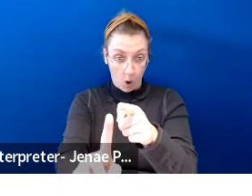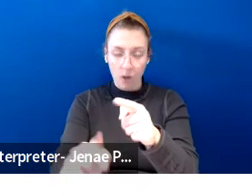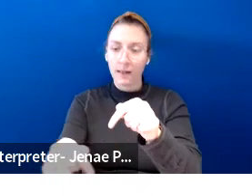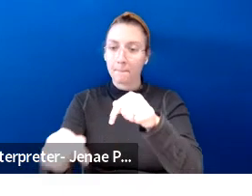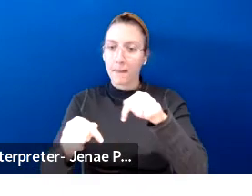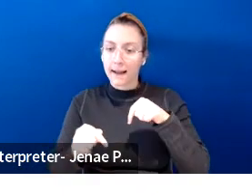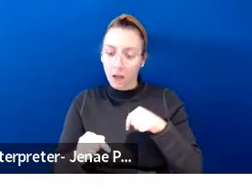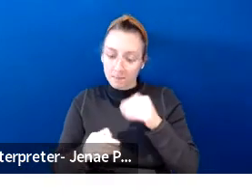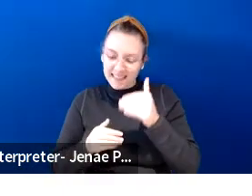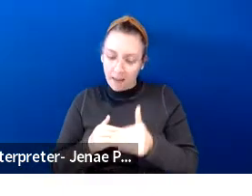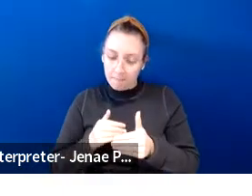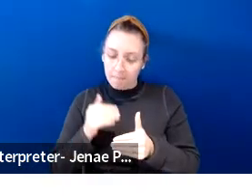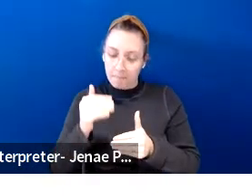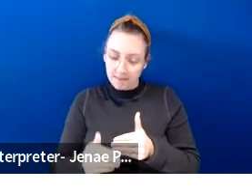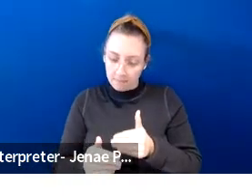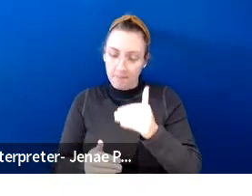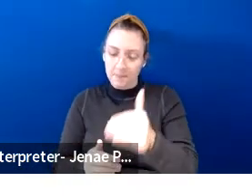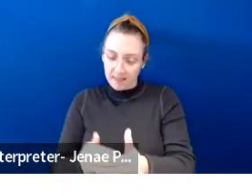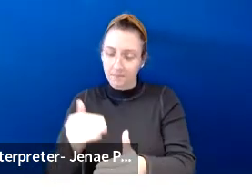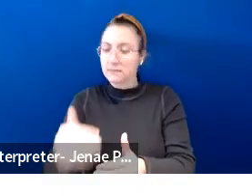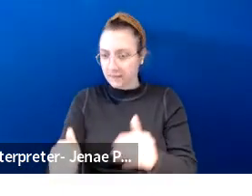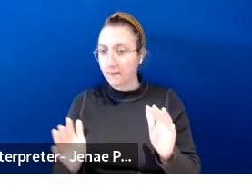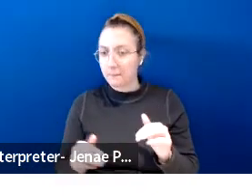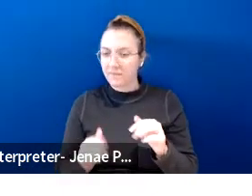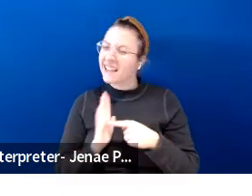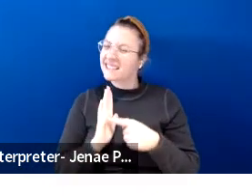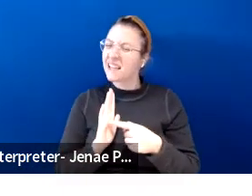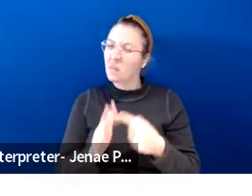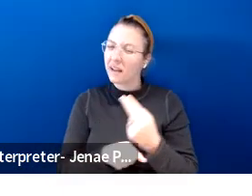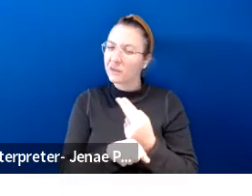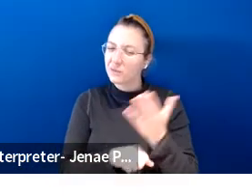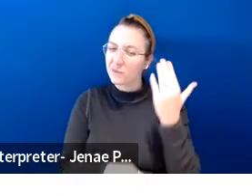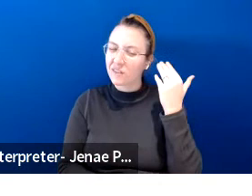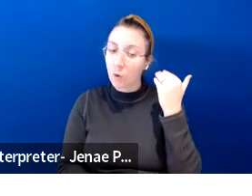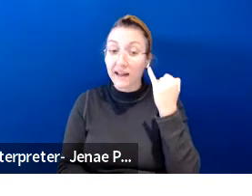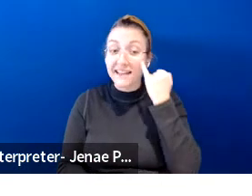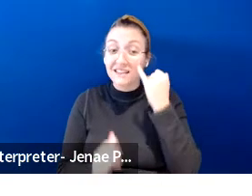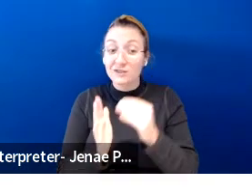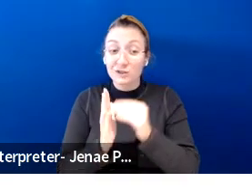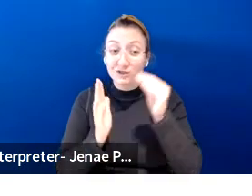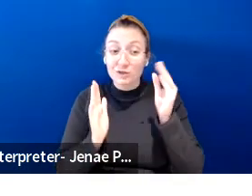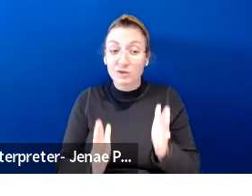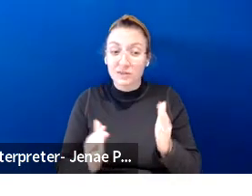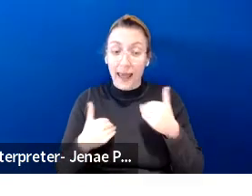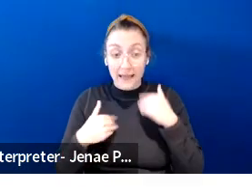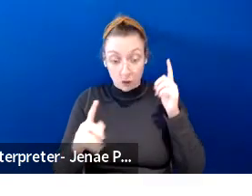of helping our students, like the example I used earlier. If your student has the goal of graduating